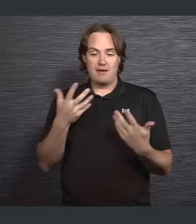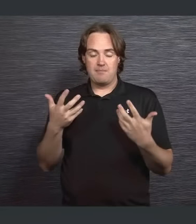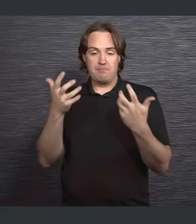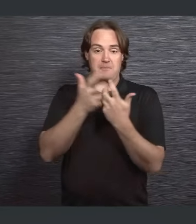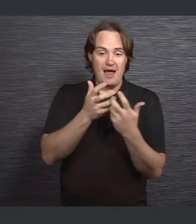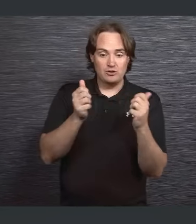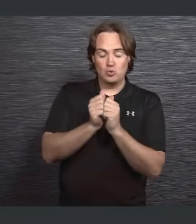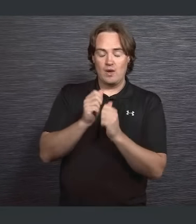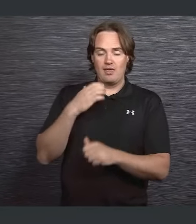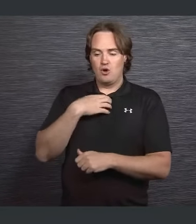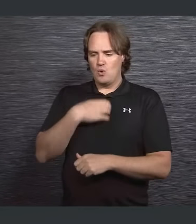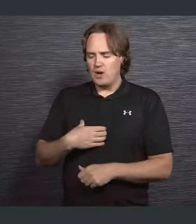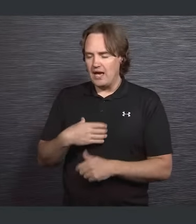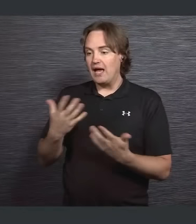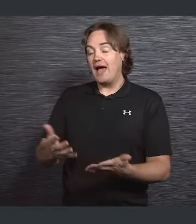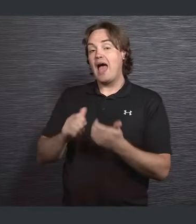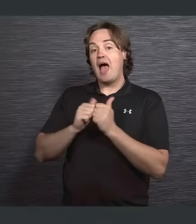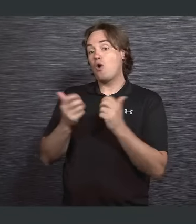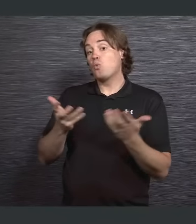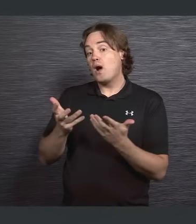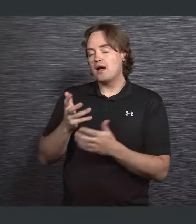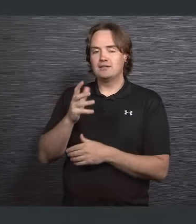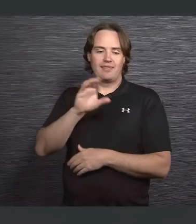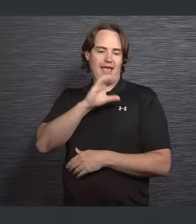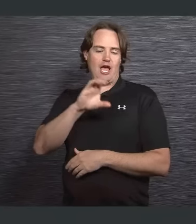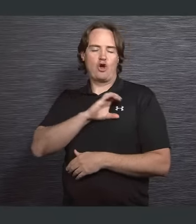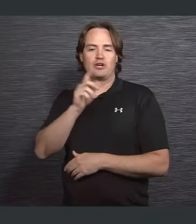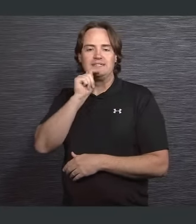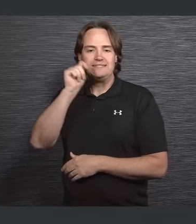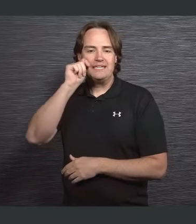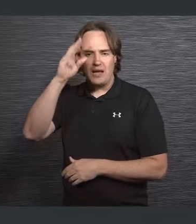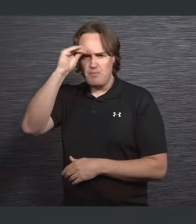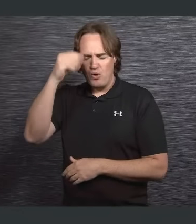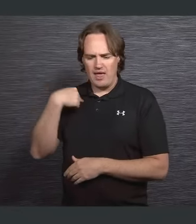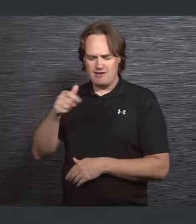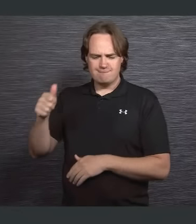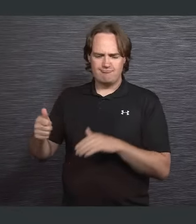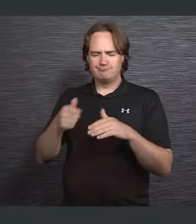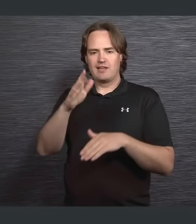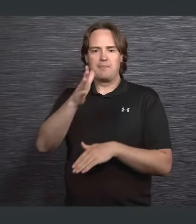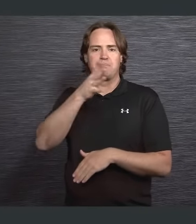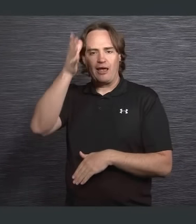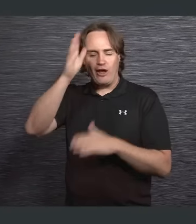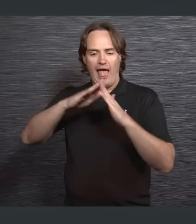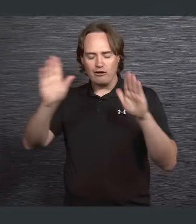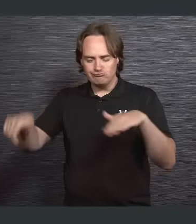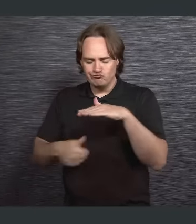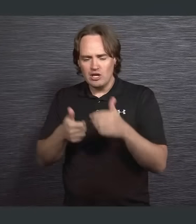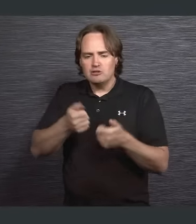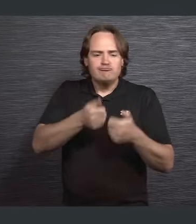tale of how a teenage "Gran Turismo" player went from a gamer who's playing in his basement with his parents,